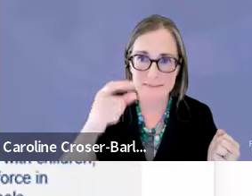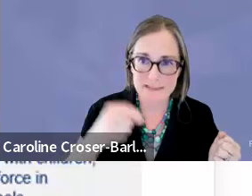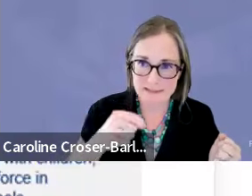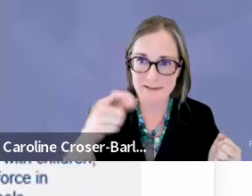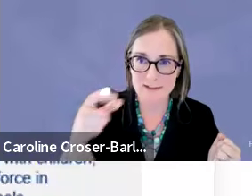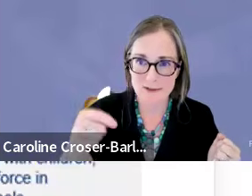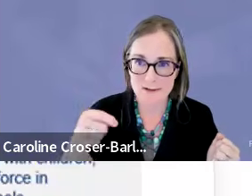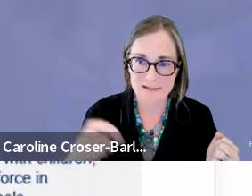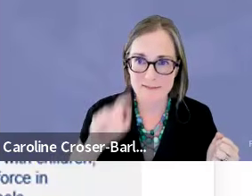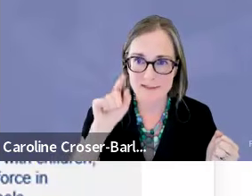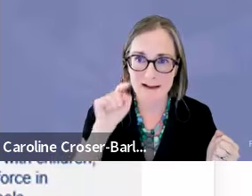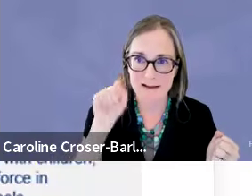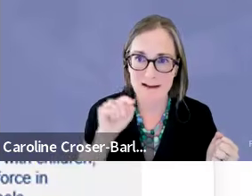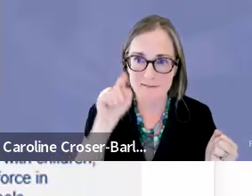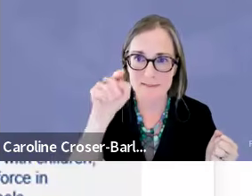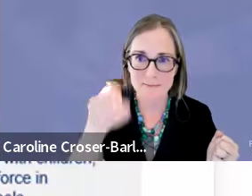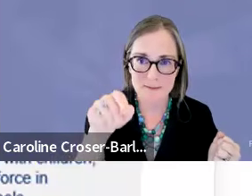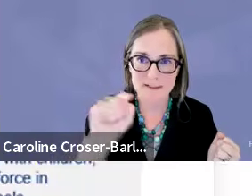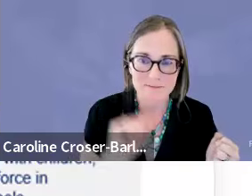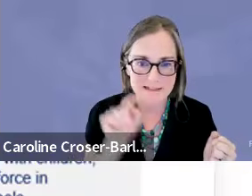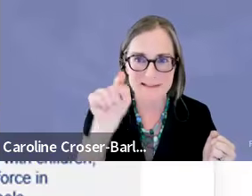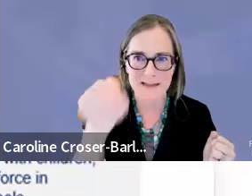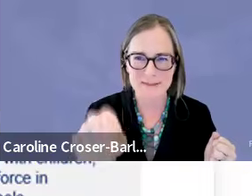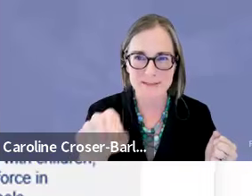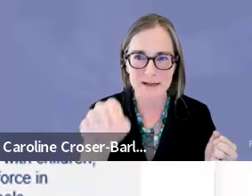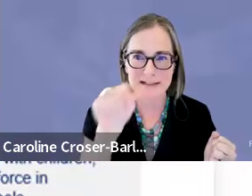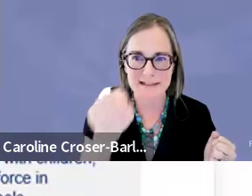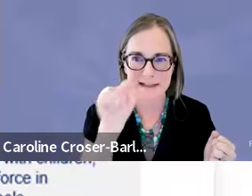in a particular child's life. You can't, kind of, spot them in advance and say, this one is